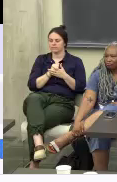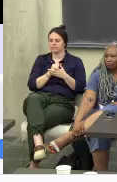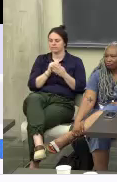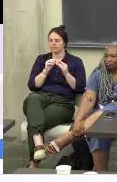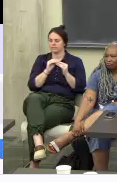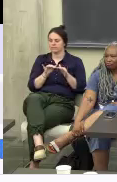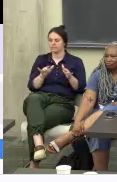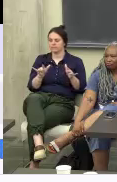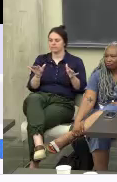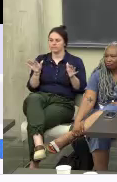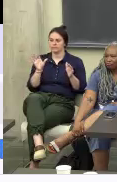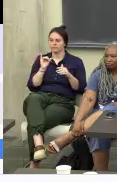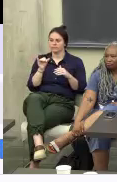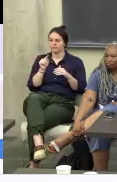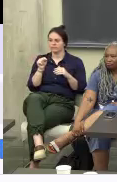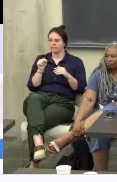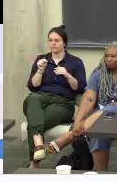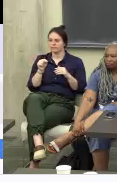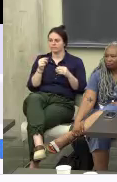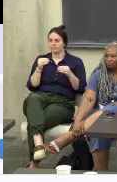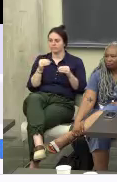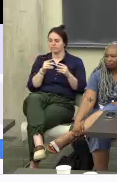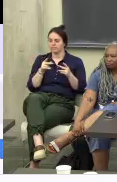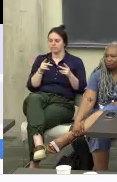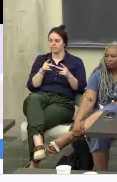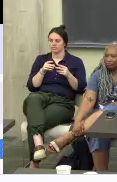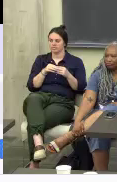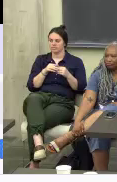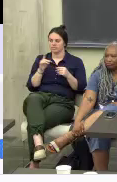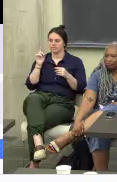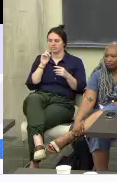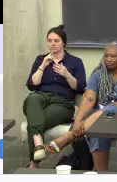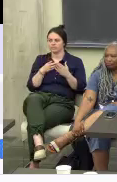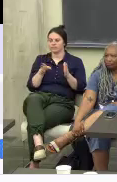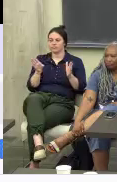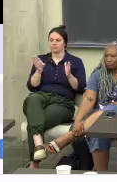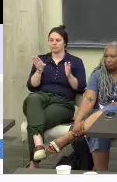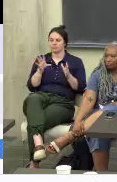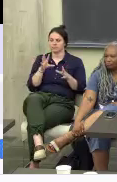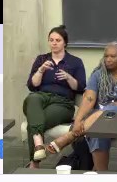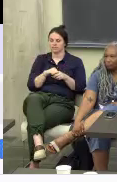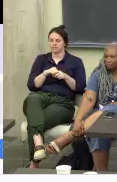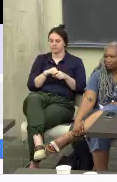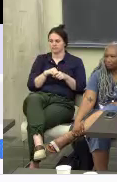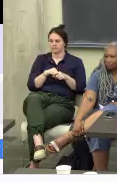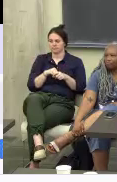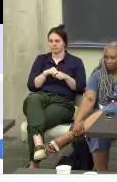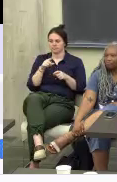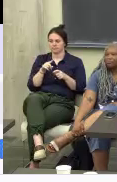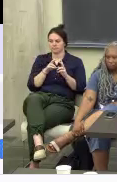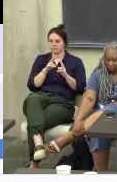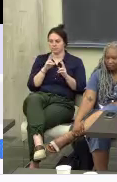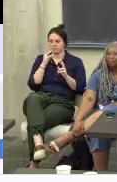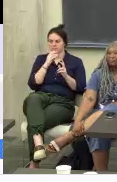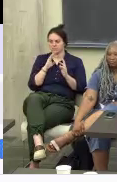The IT marketplace I think public sector, you know, we're already uh they're pretty attuned